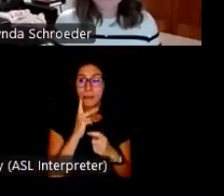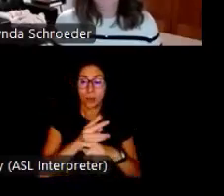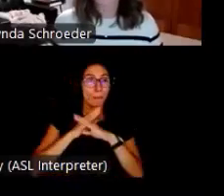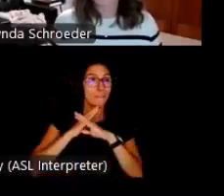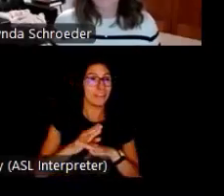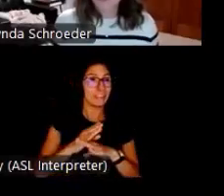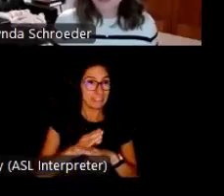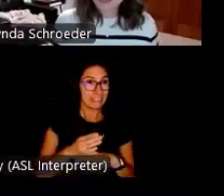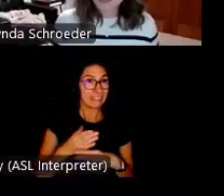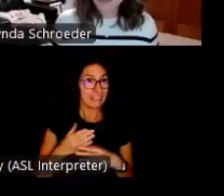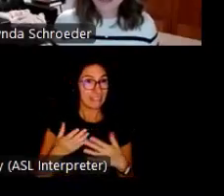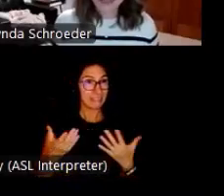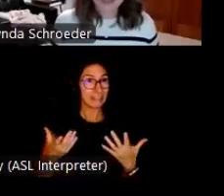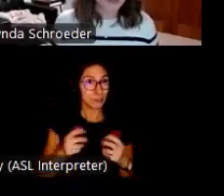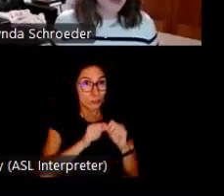And so we added that to the survey as well.